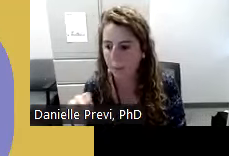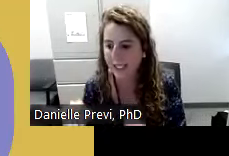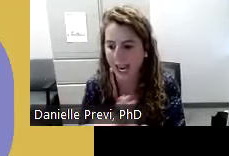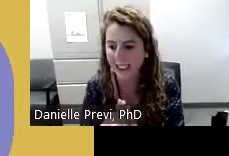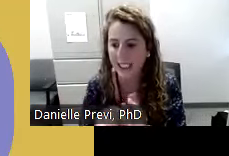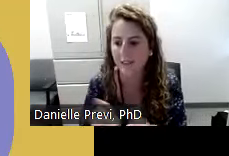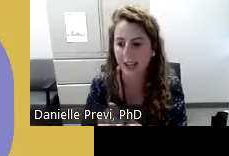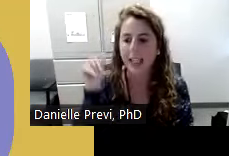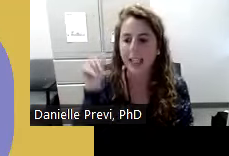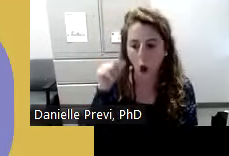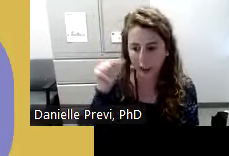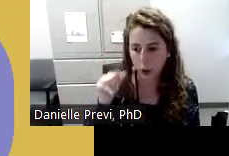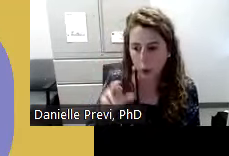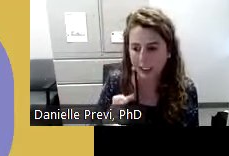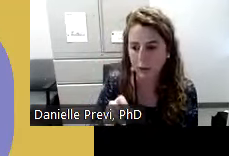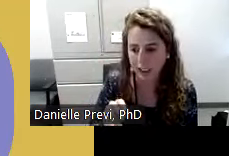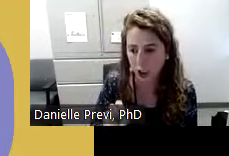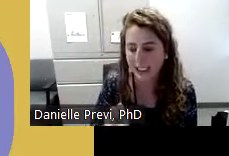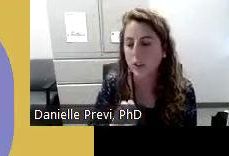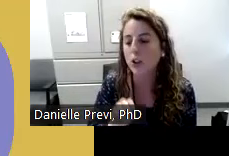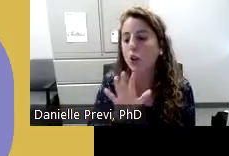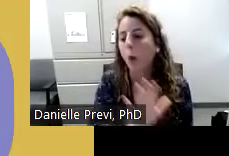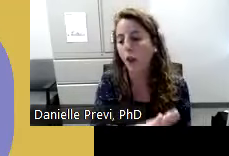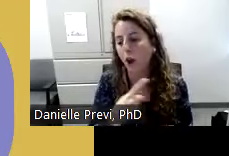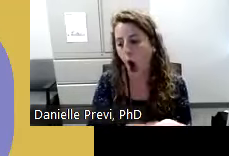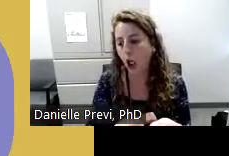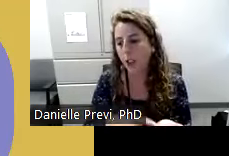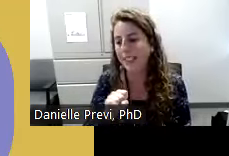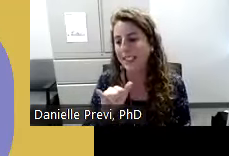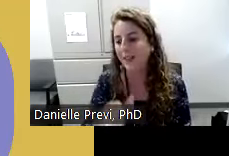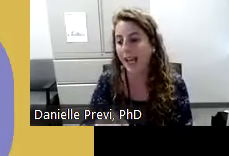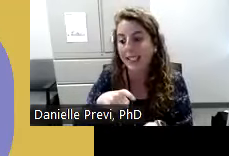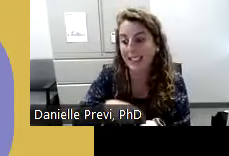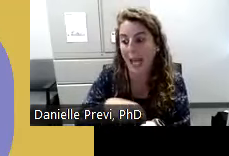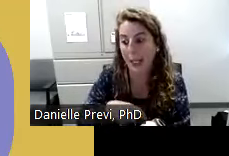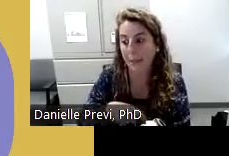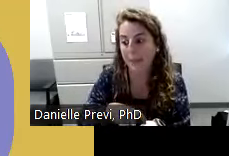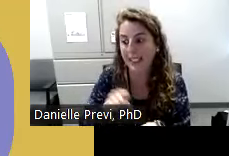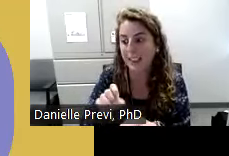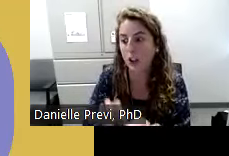the deaf brains that have additionally been identified as auditory regions. So the argument